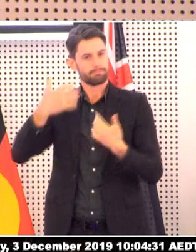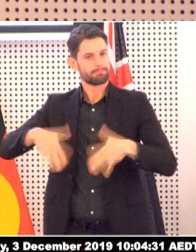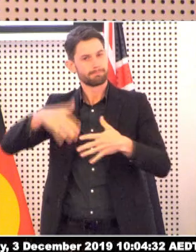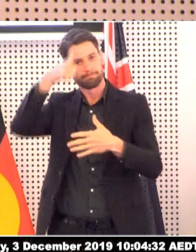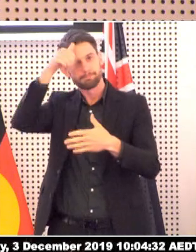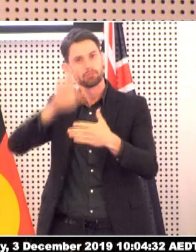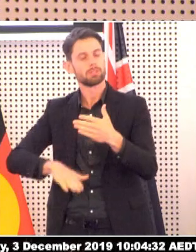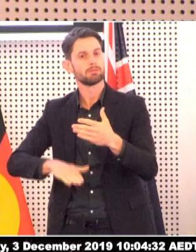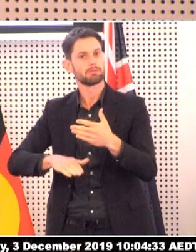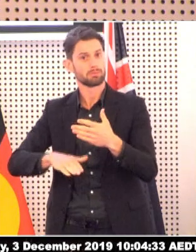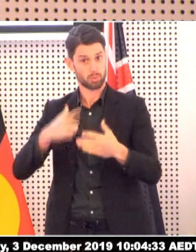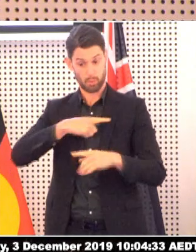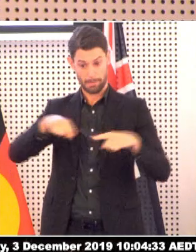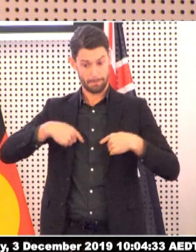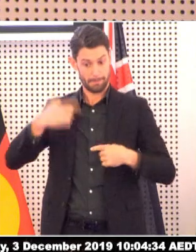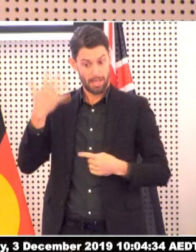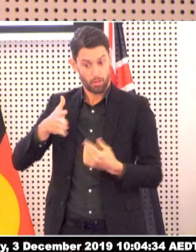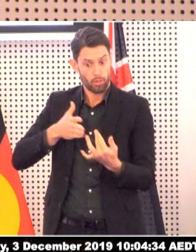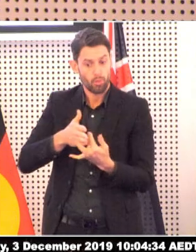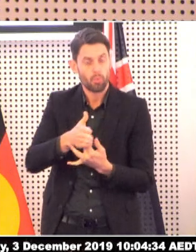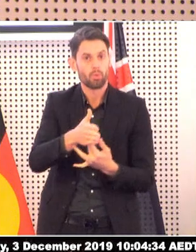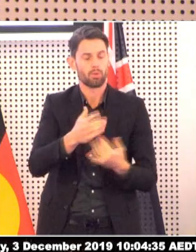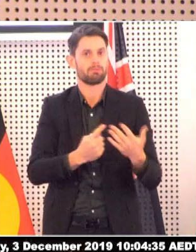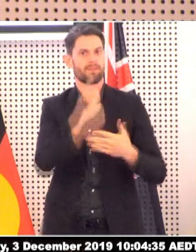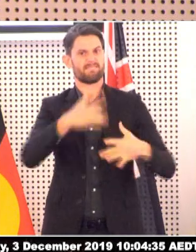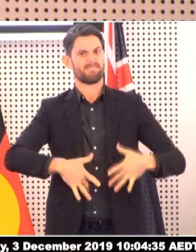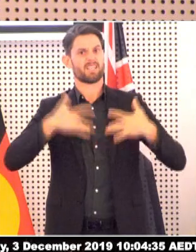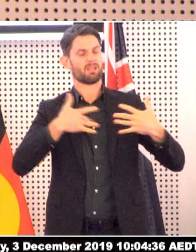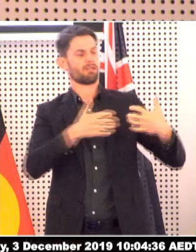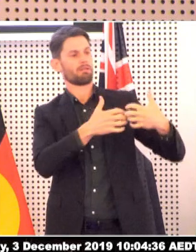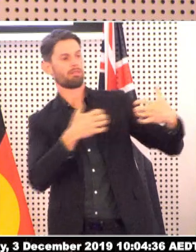We are the ones who have experienced social barriers.